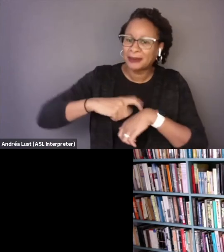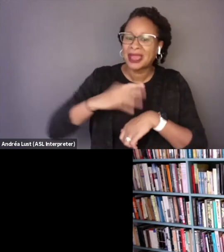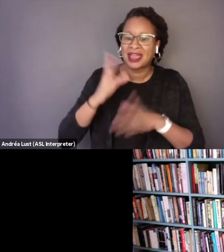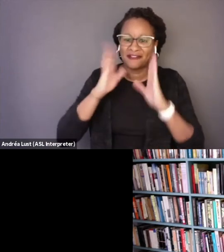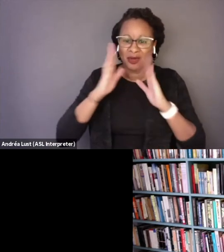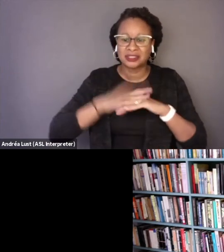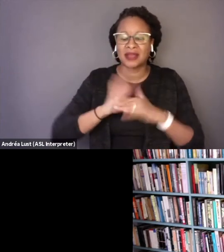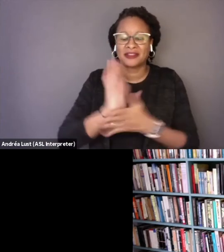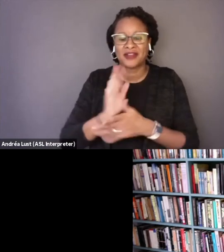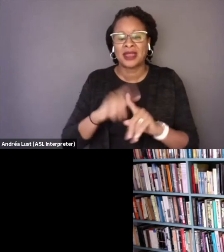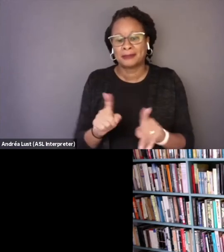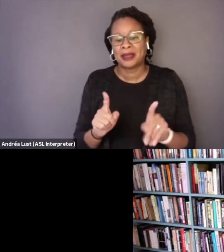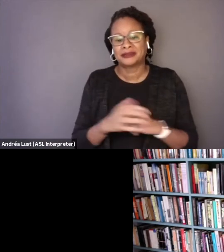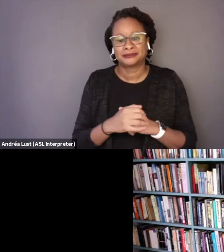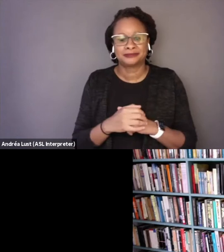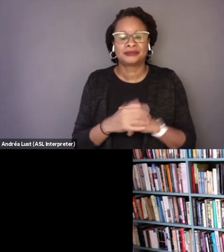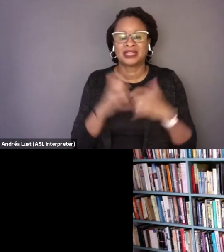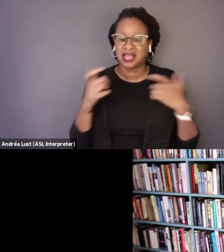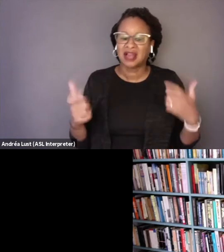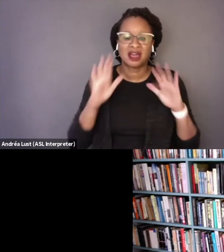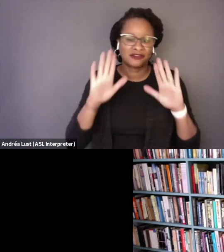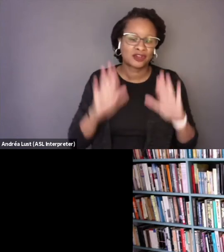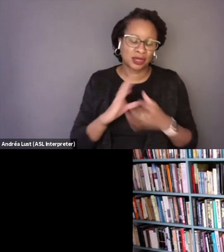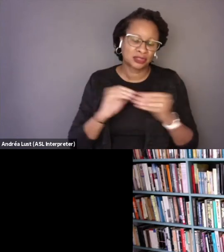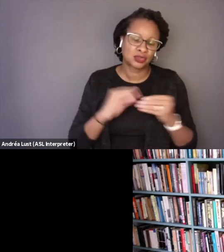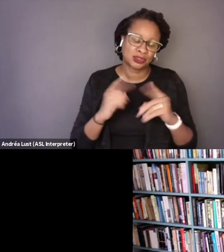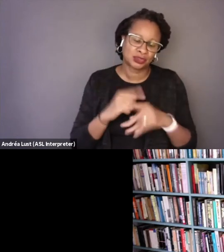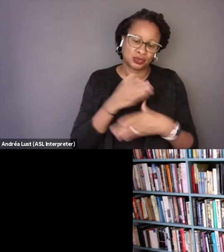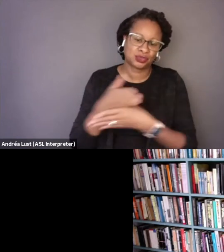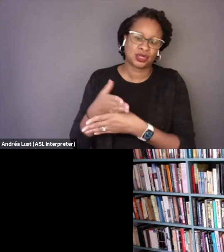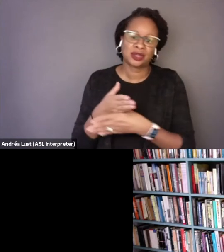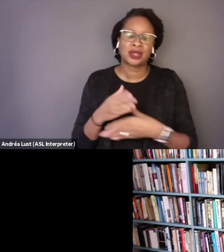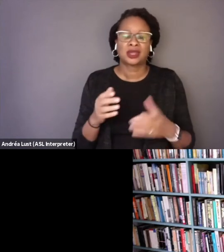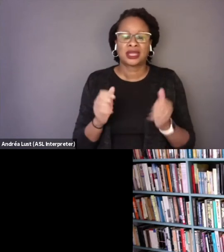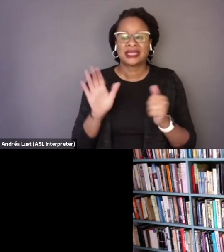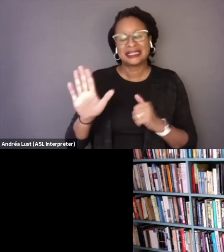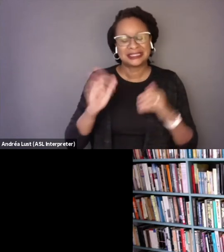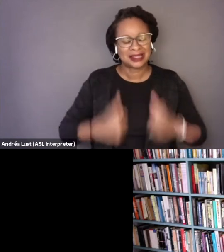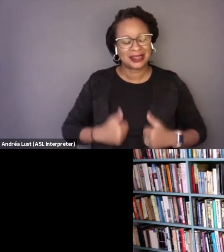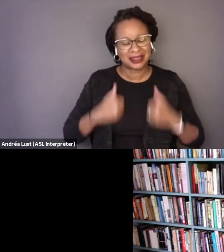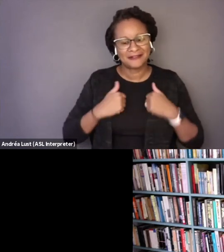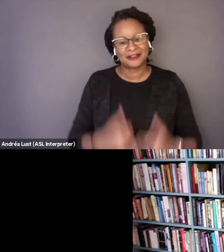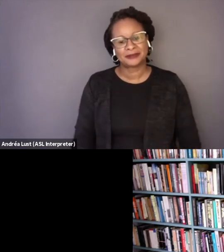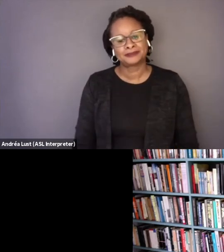but there are certainly a lot of great stories to tell in this man's life. Yeah, and the other thing